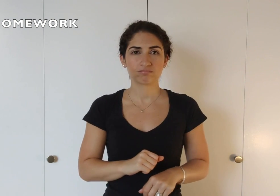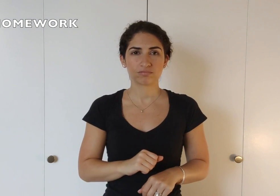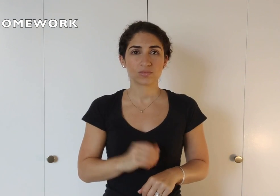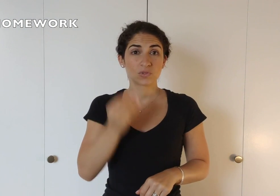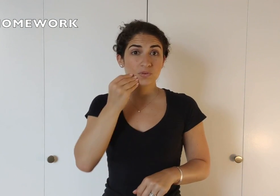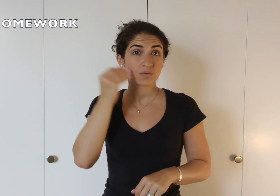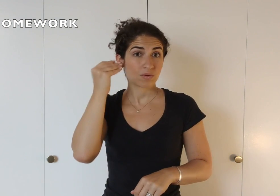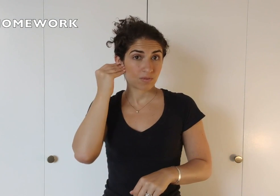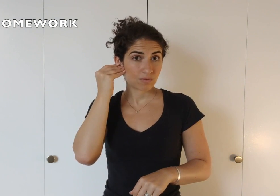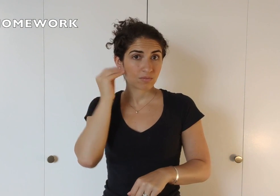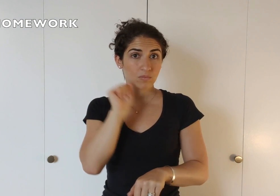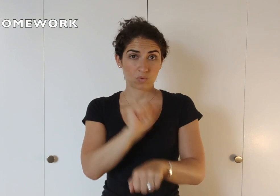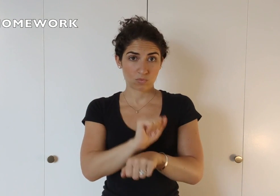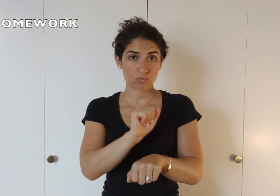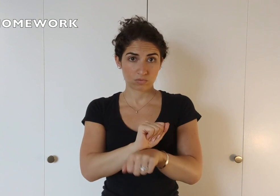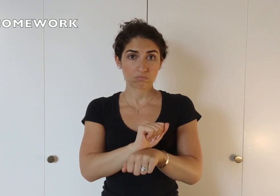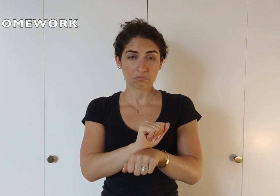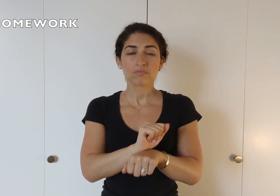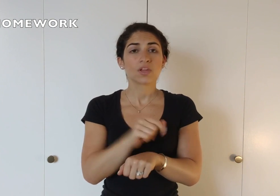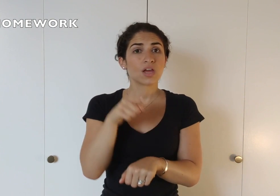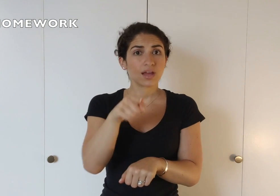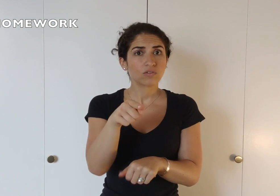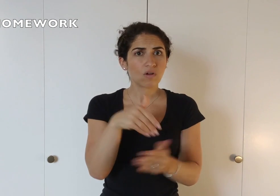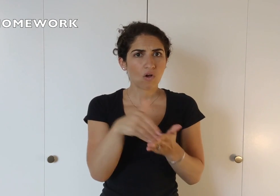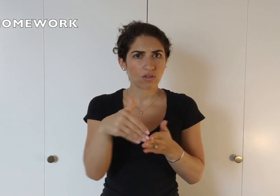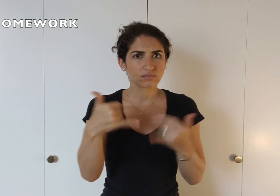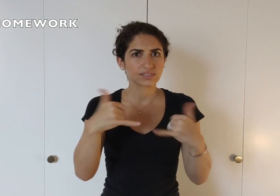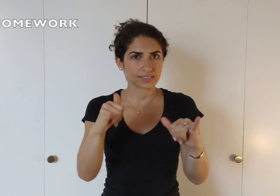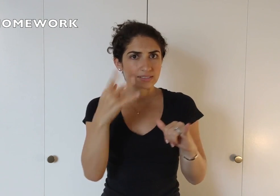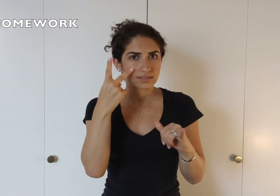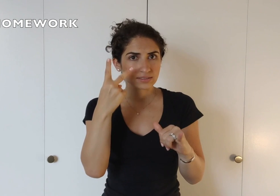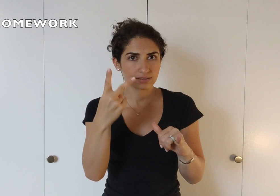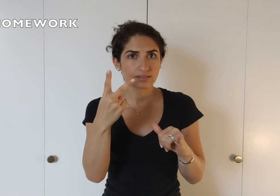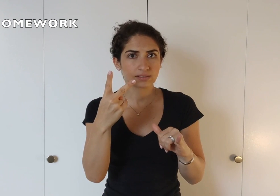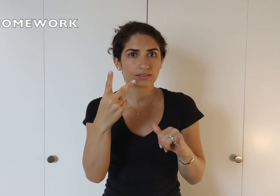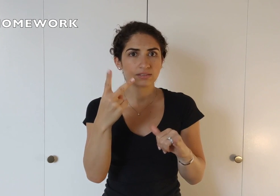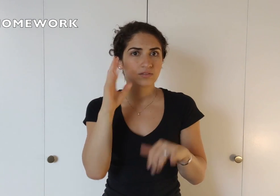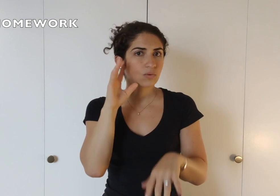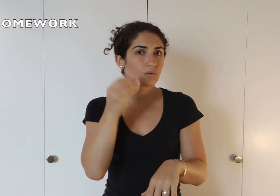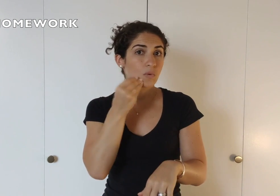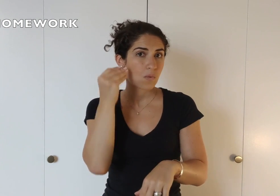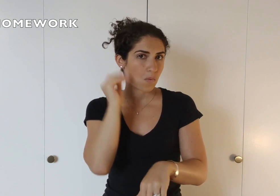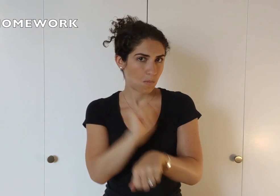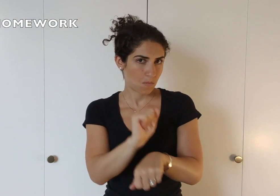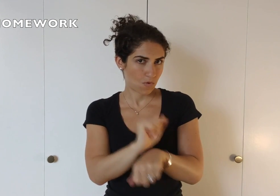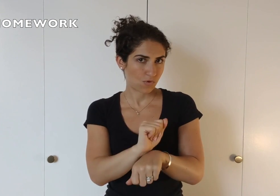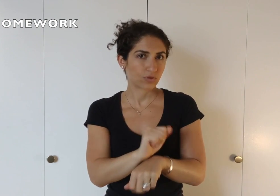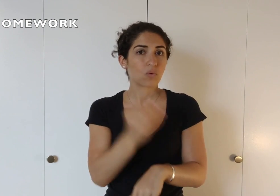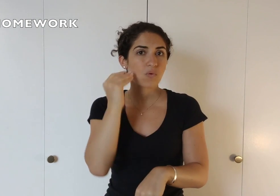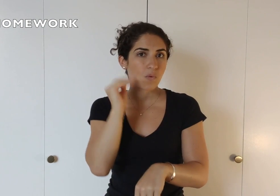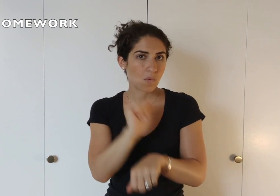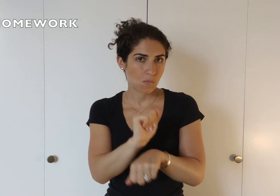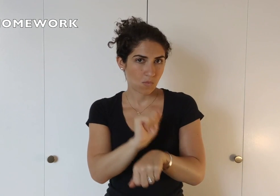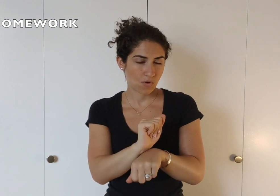HOME^WORK. And you'll often still see it like that: HOME^WORK.